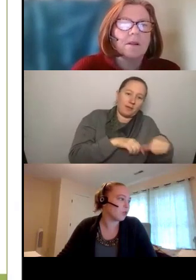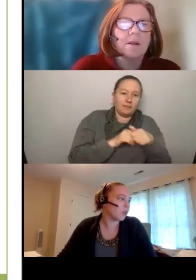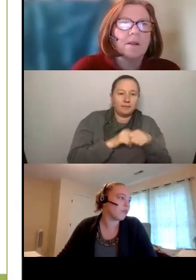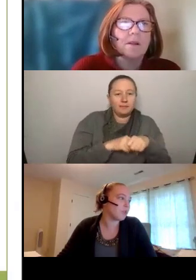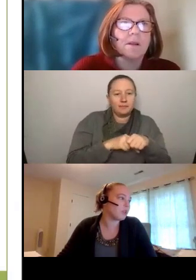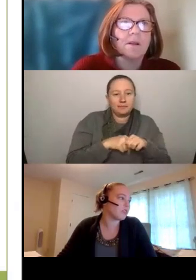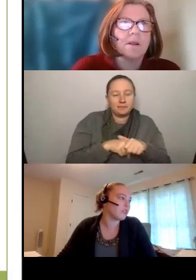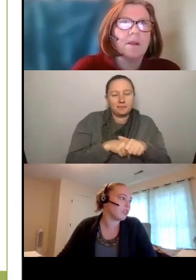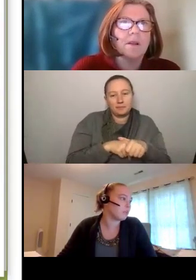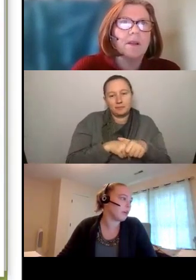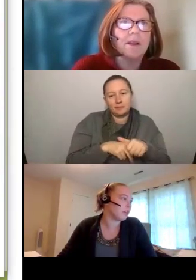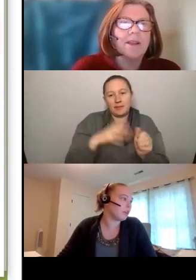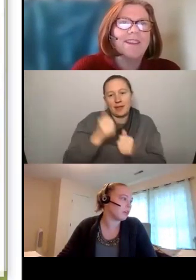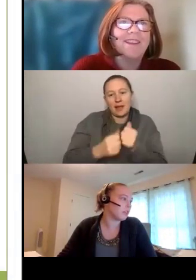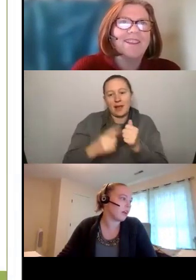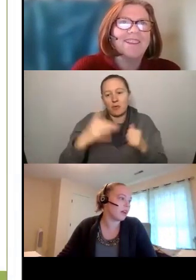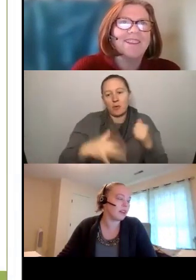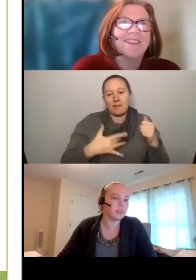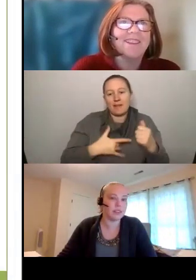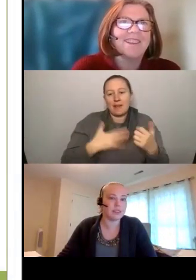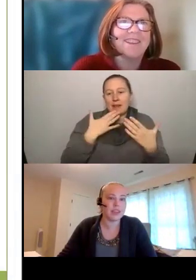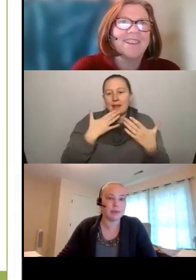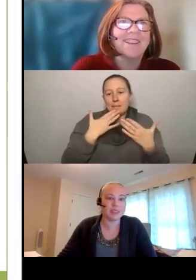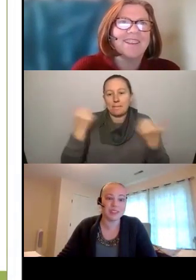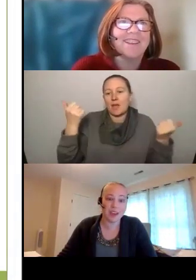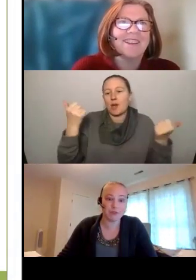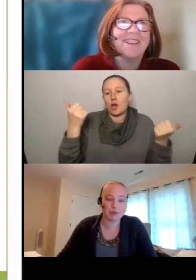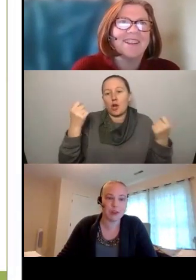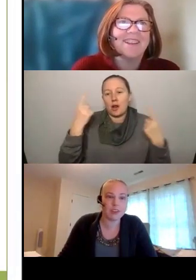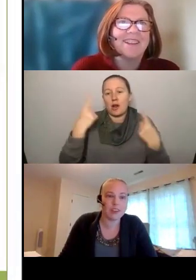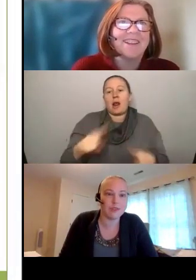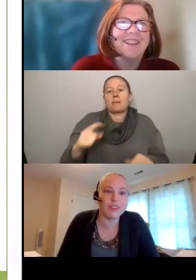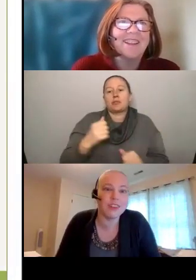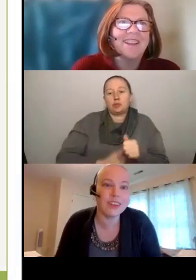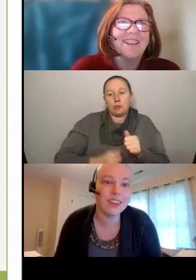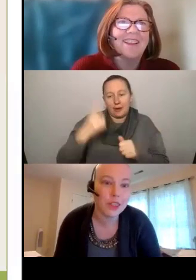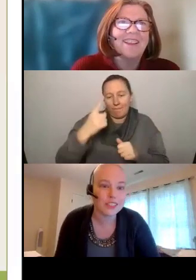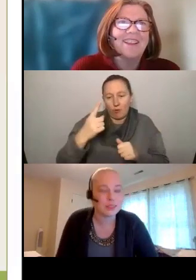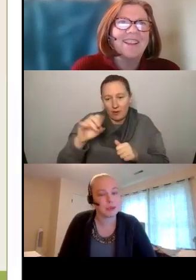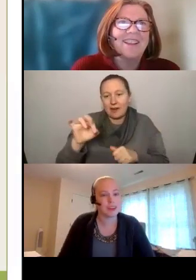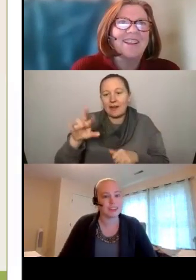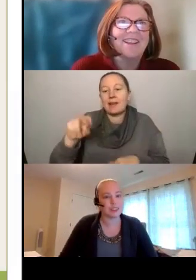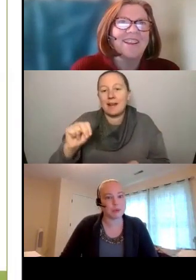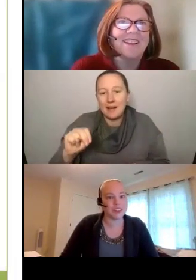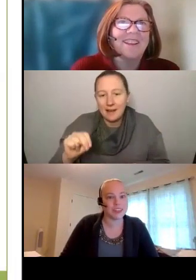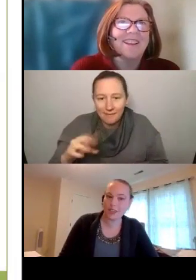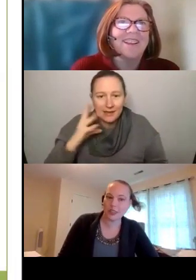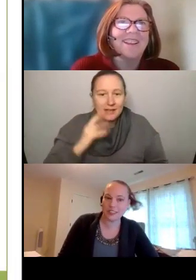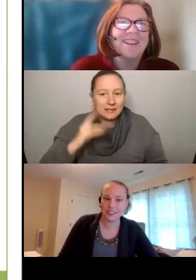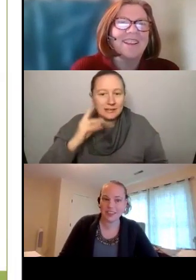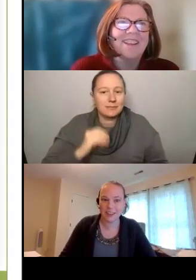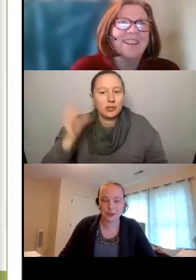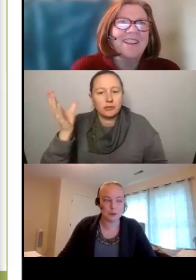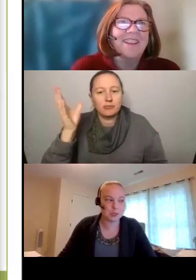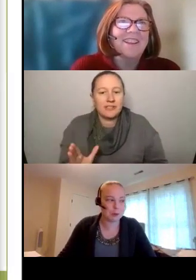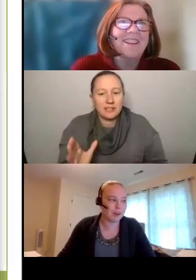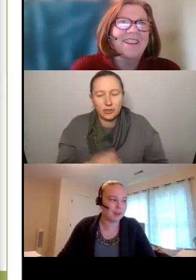Jade Blevins: Well, everyone is feeling better that this happens to everyone, even the experienced presenters that you two are.